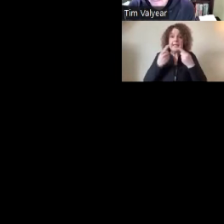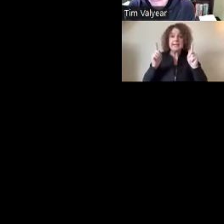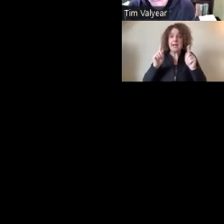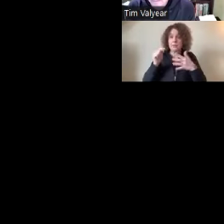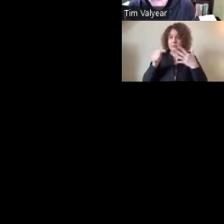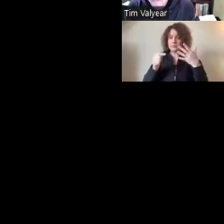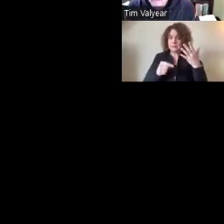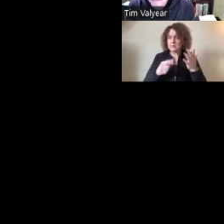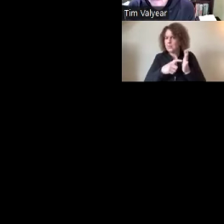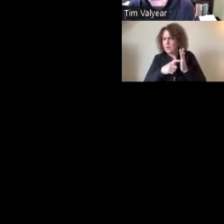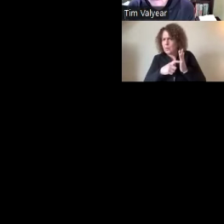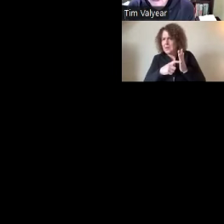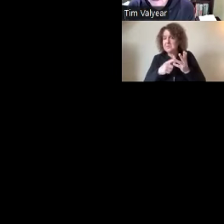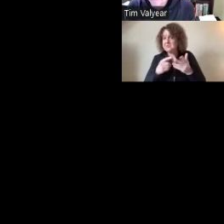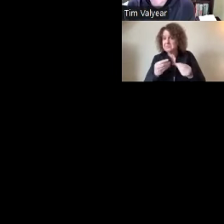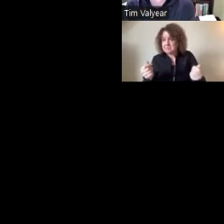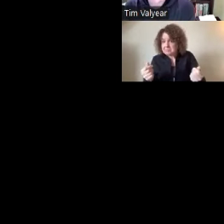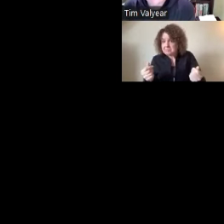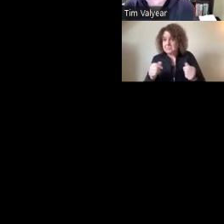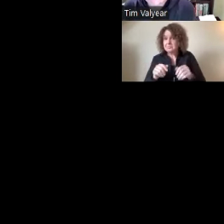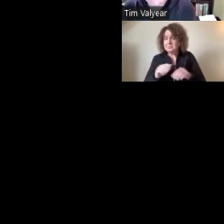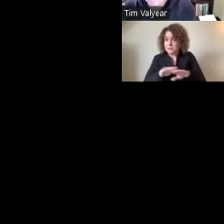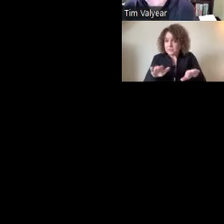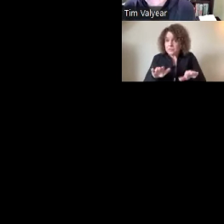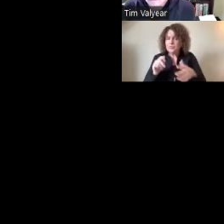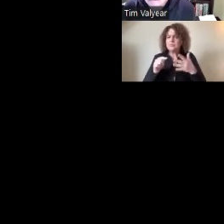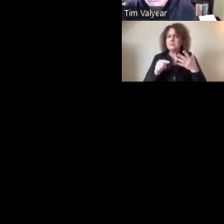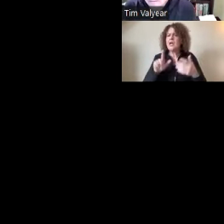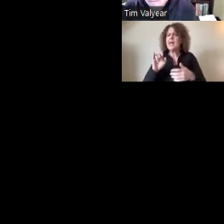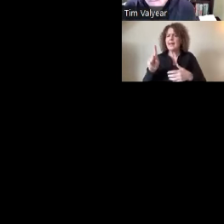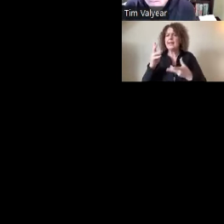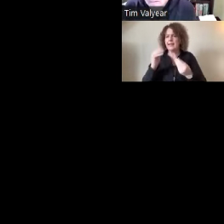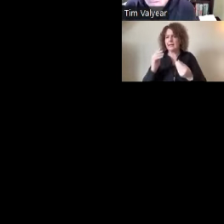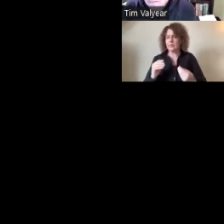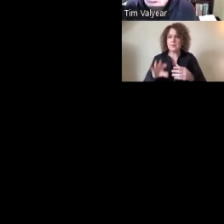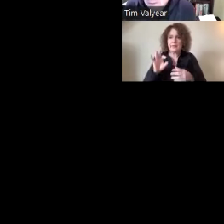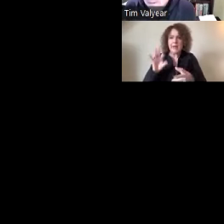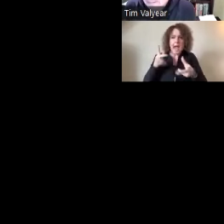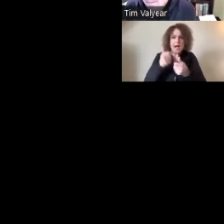find the up to date Ontario information. So as they make more announcements about what requirements are being